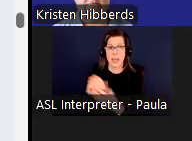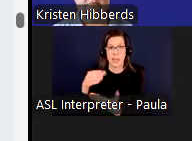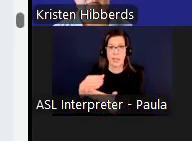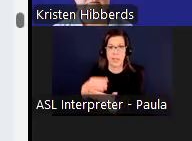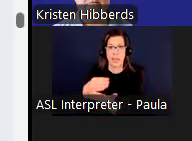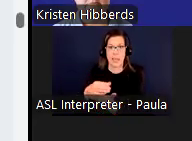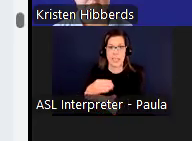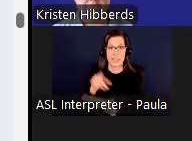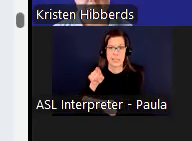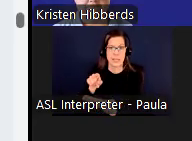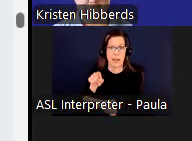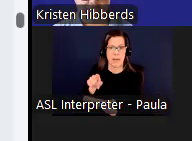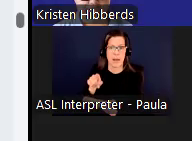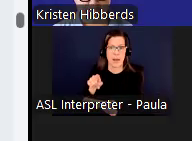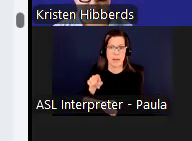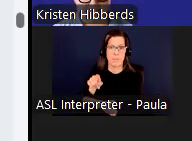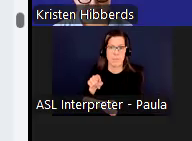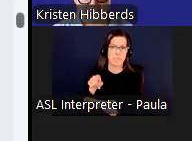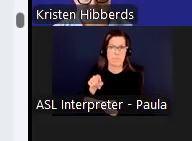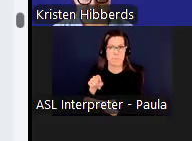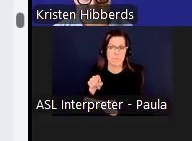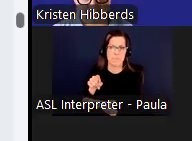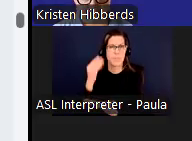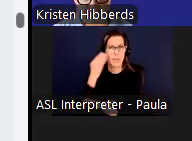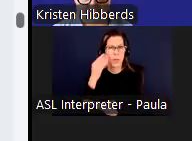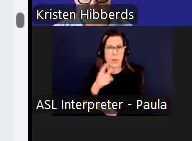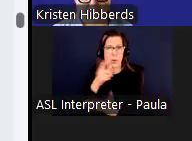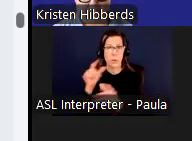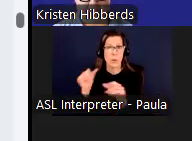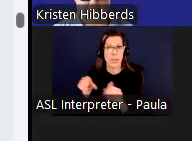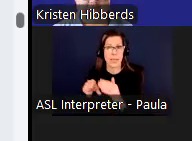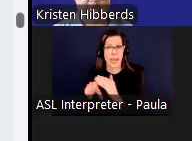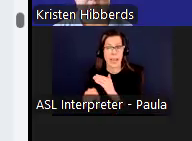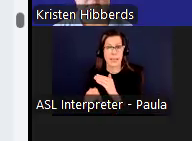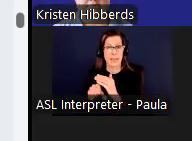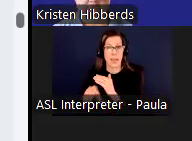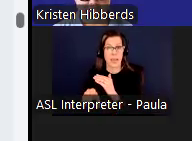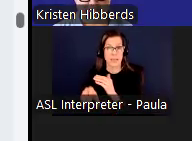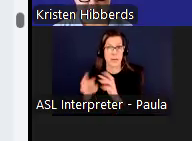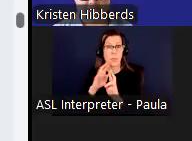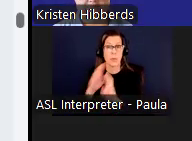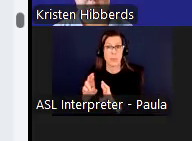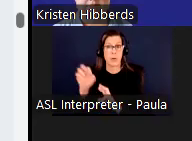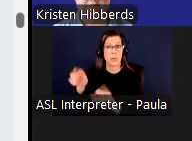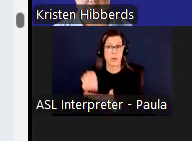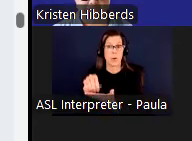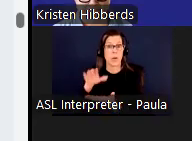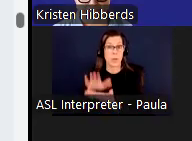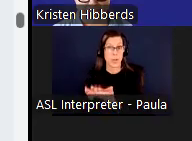you know who can access reports or records if they are a representative